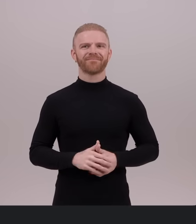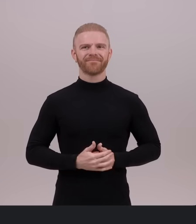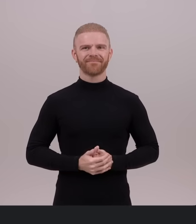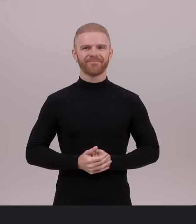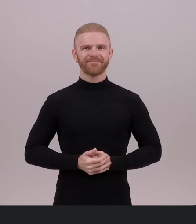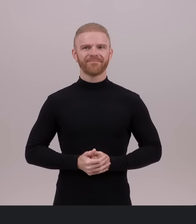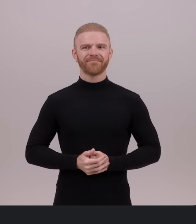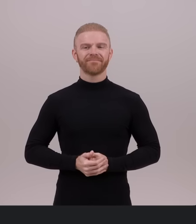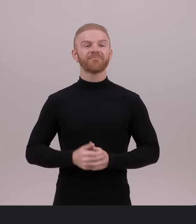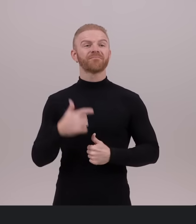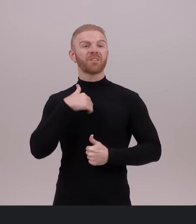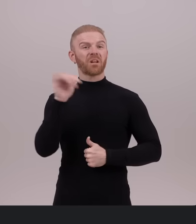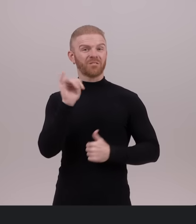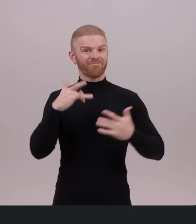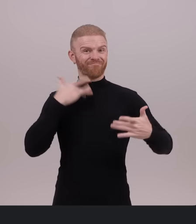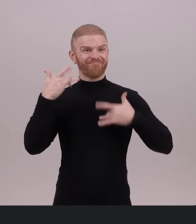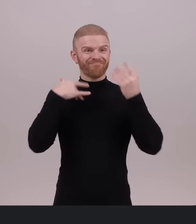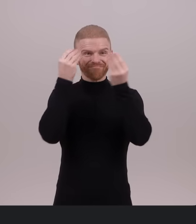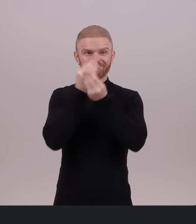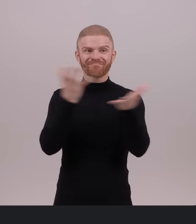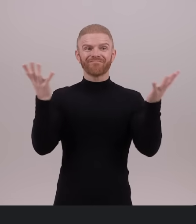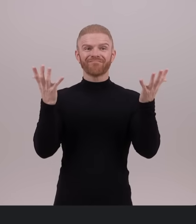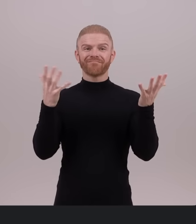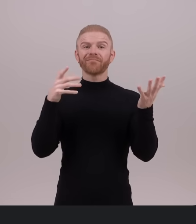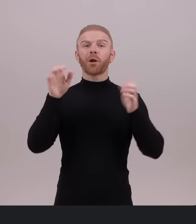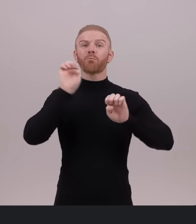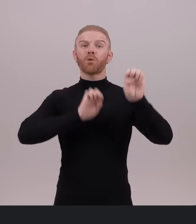I'm also excited to announce that the experimental WebMCP